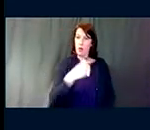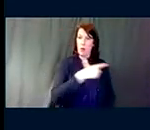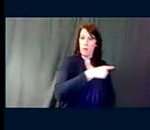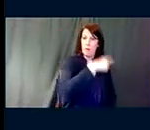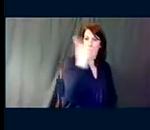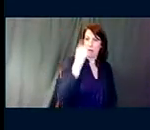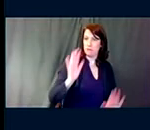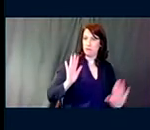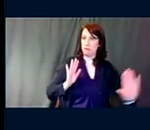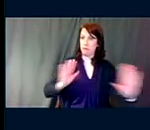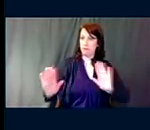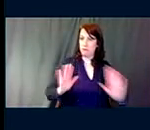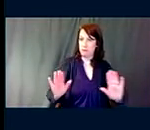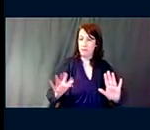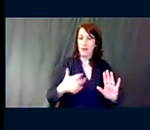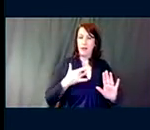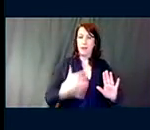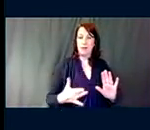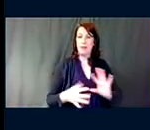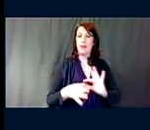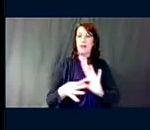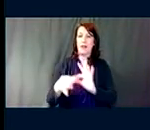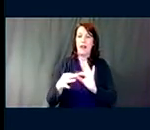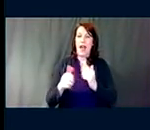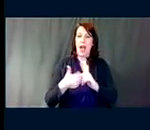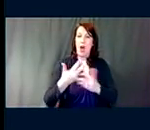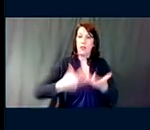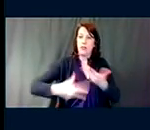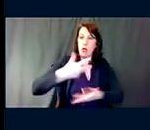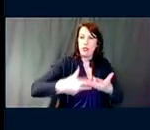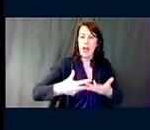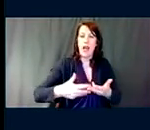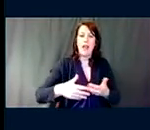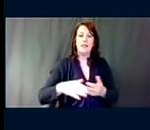THEMSELVES AS WHITE OR BLACK, AND A LOT HAS TO DO WITH HOW